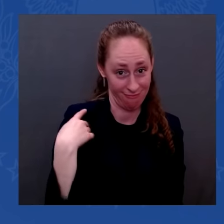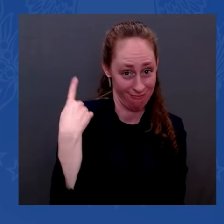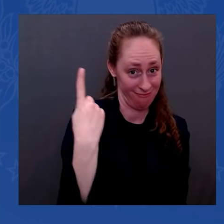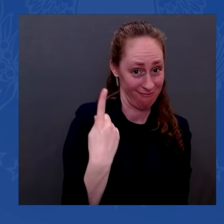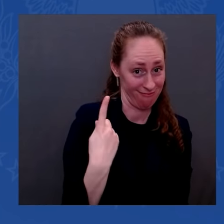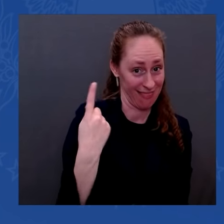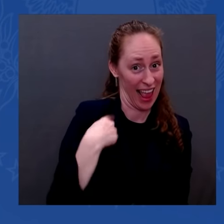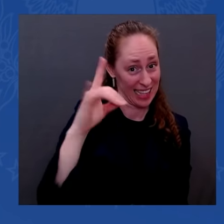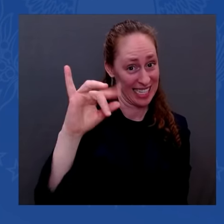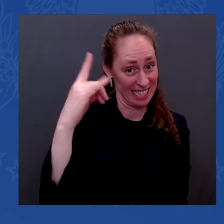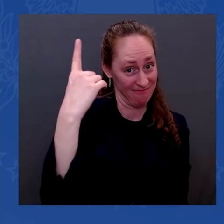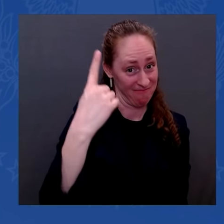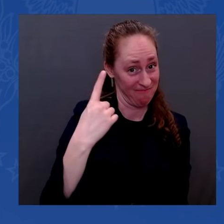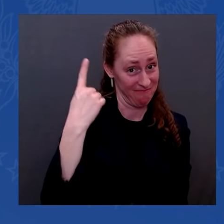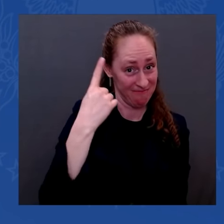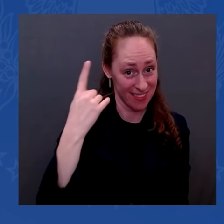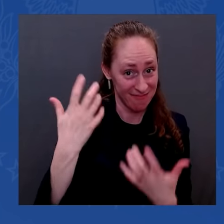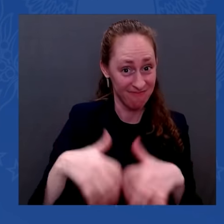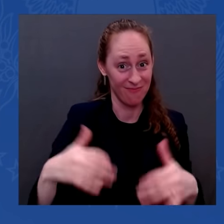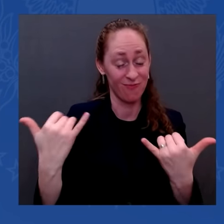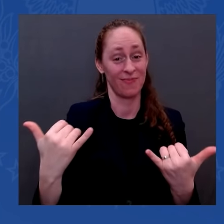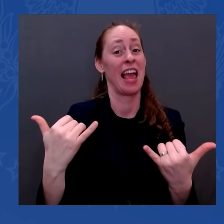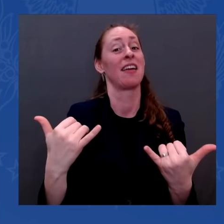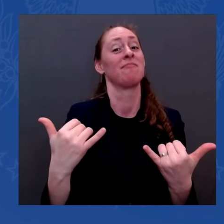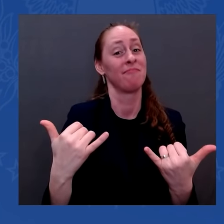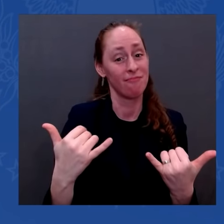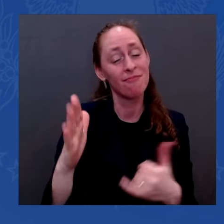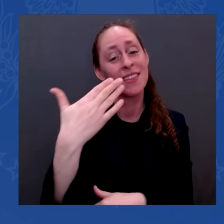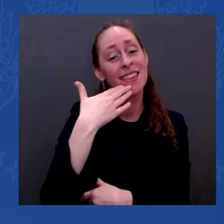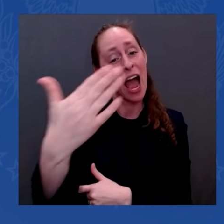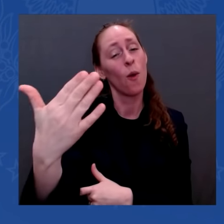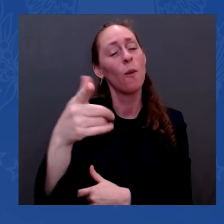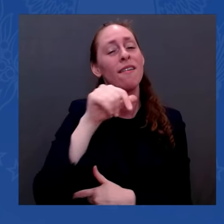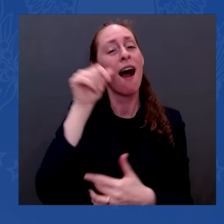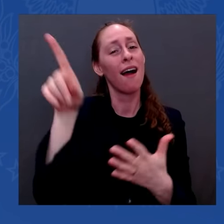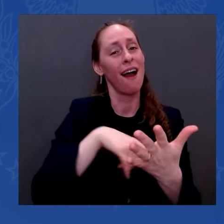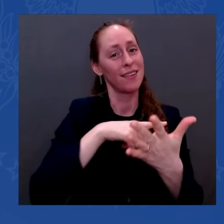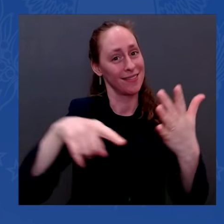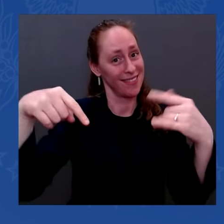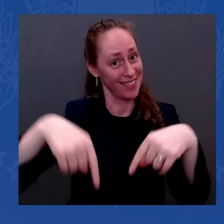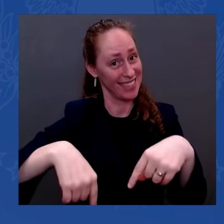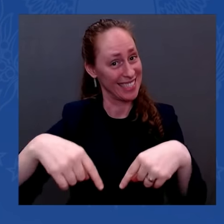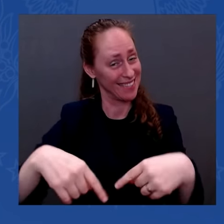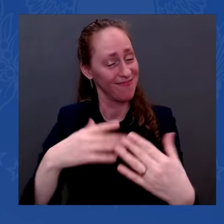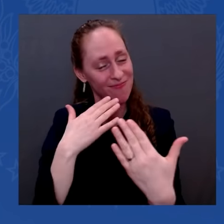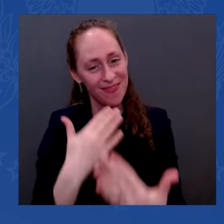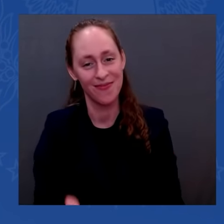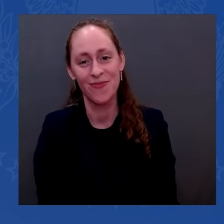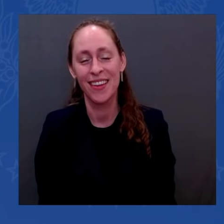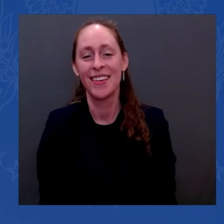The President: Oh, are you kidding me? We don't have much going on, you know, other than Russia and Ukraine and -- anyway.